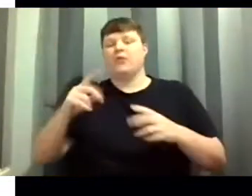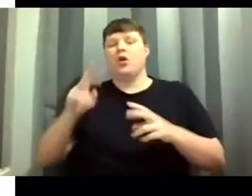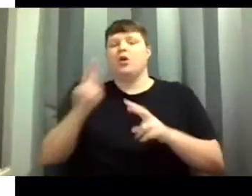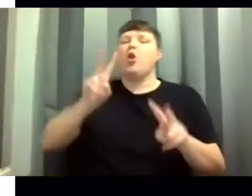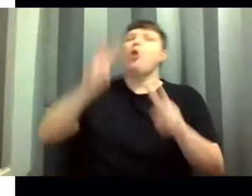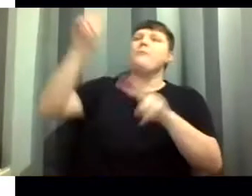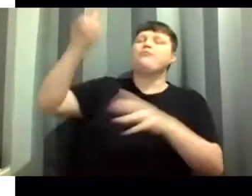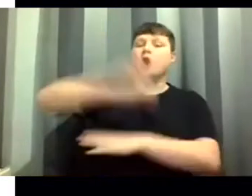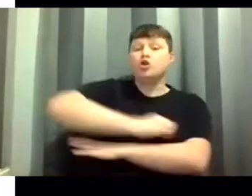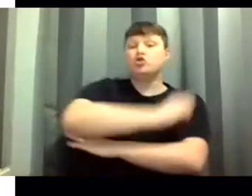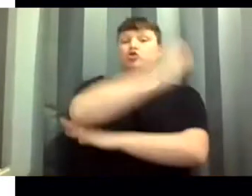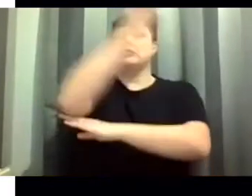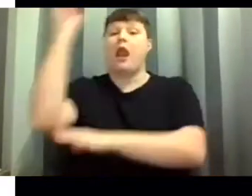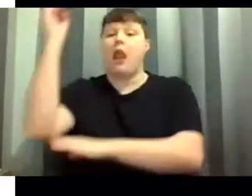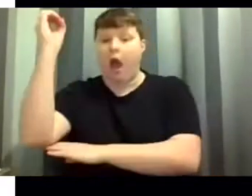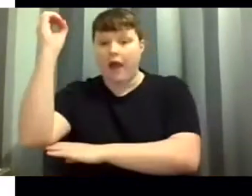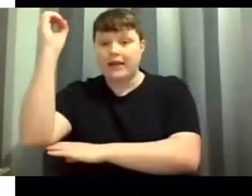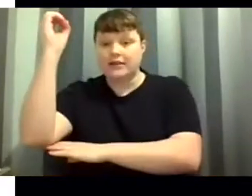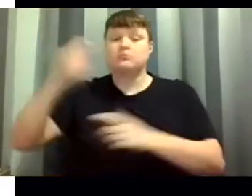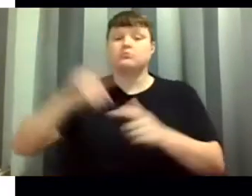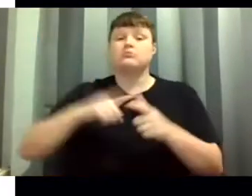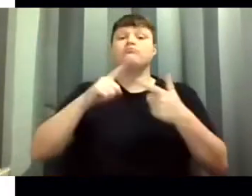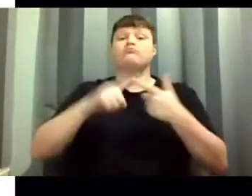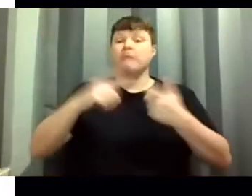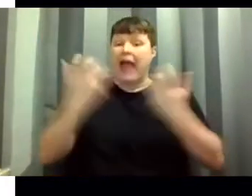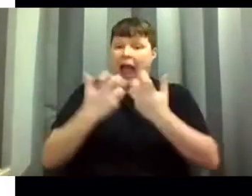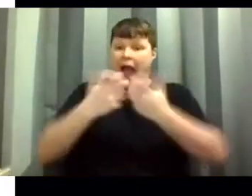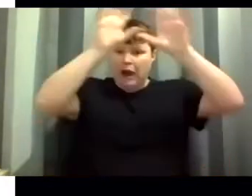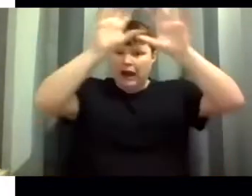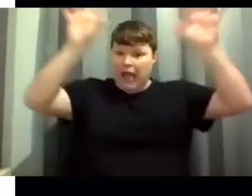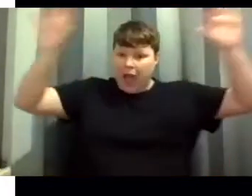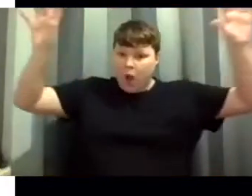chemistry (the formation of clouds; interaction with pollutants); the formation of rain